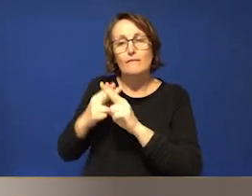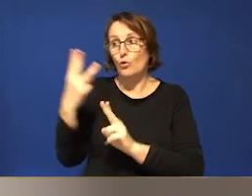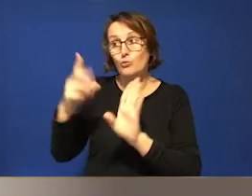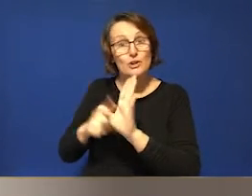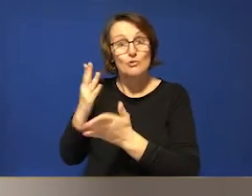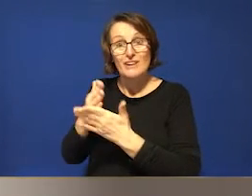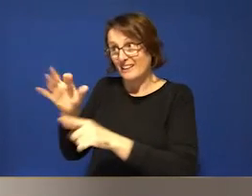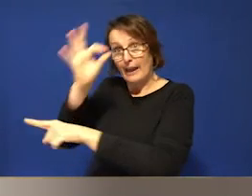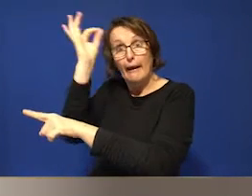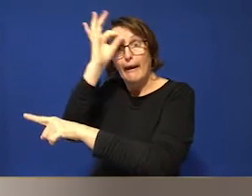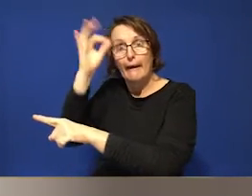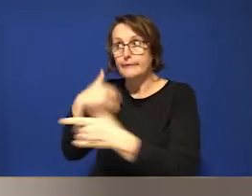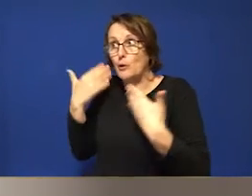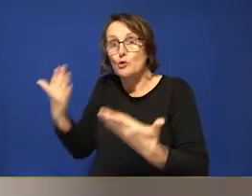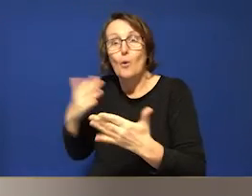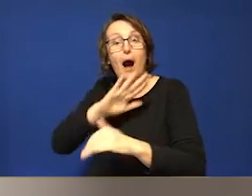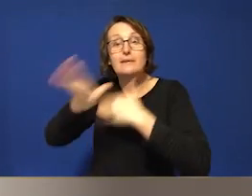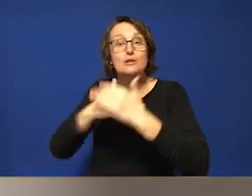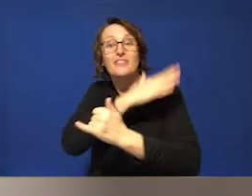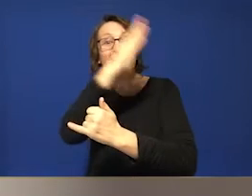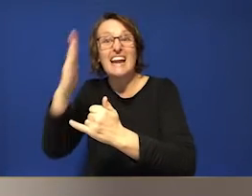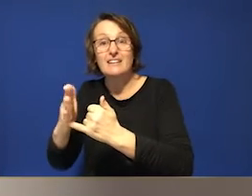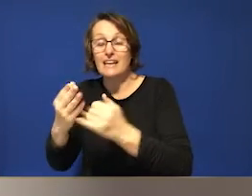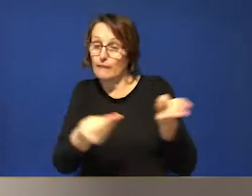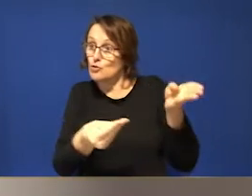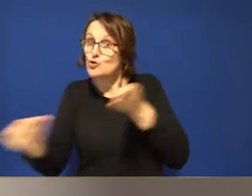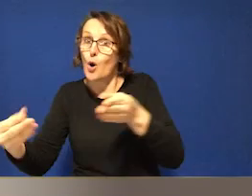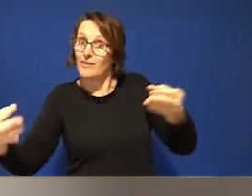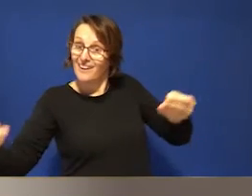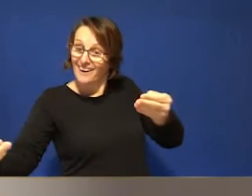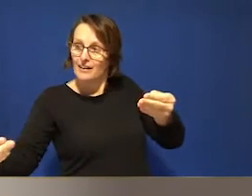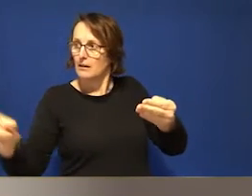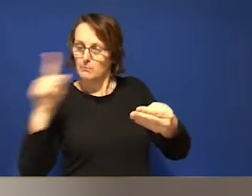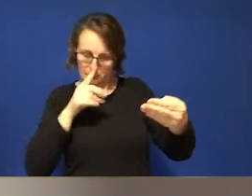in believe they got no idea what they're getting conduit let's be frank. A lot of people can't read drawings,